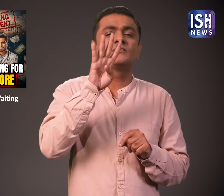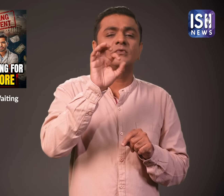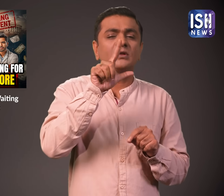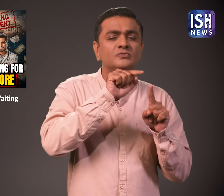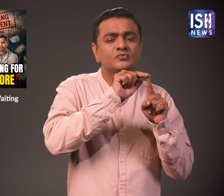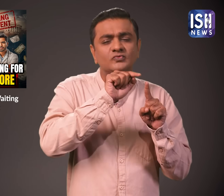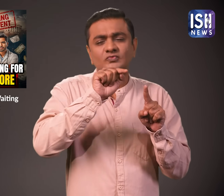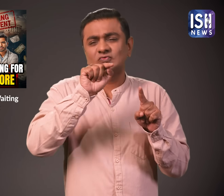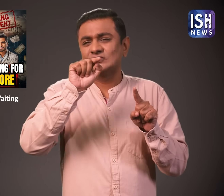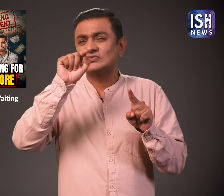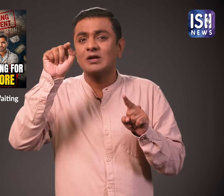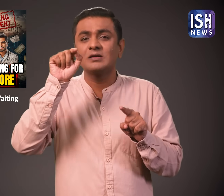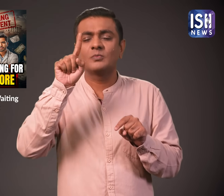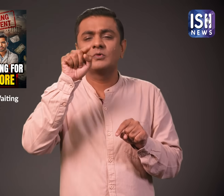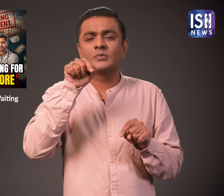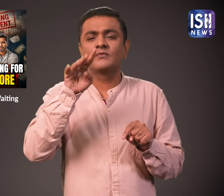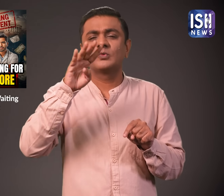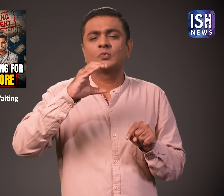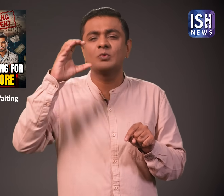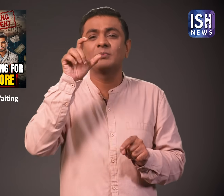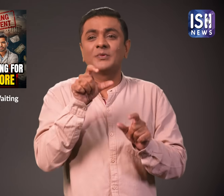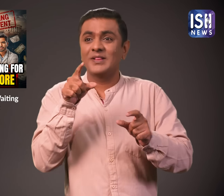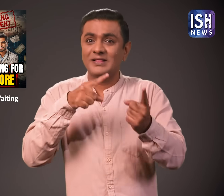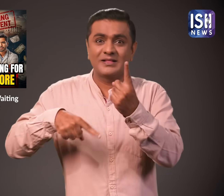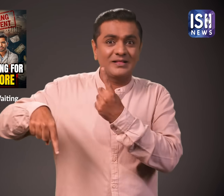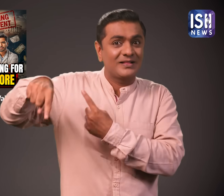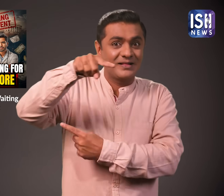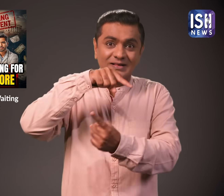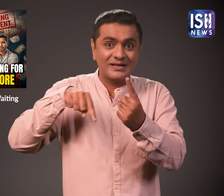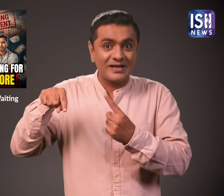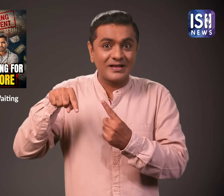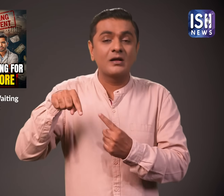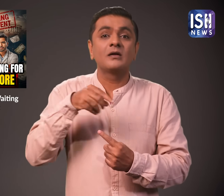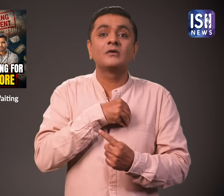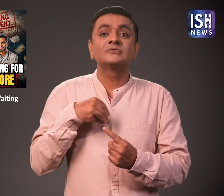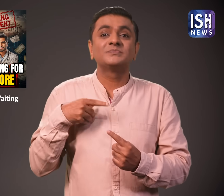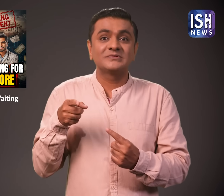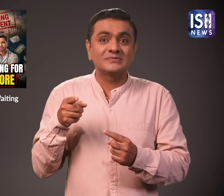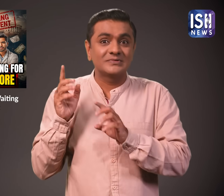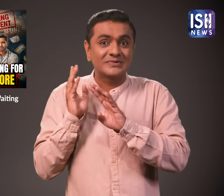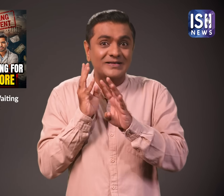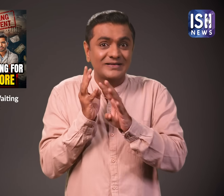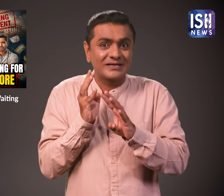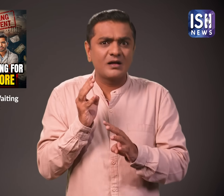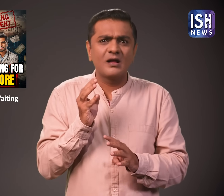the number of people covered went up from 40 lakhs to 1.4 crores.